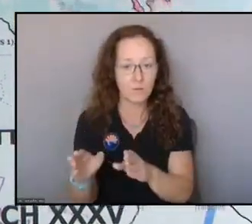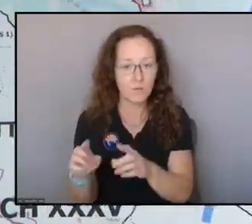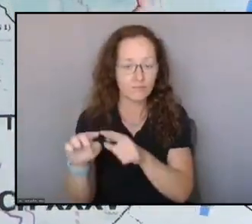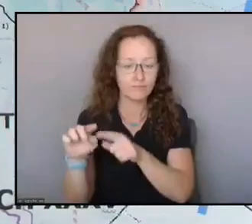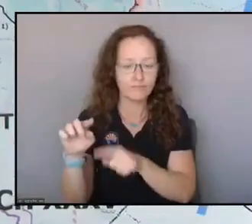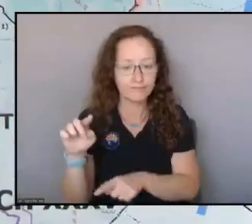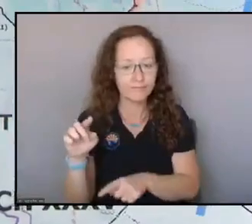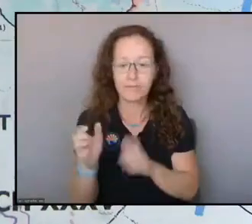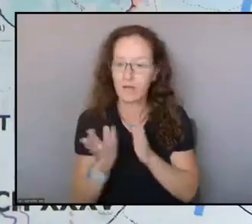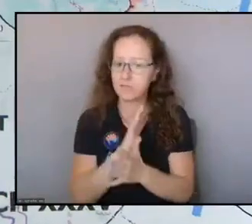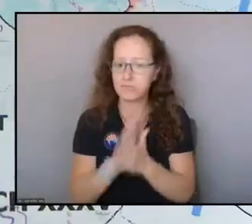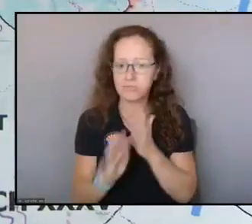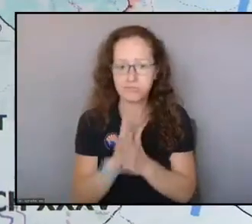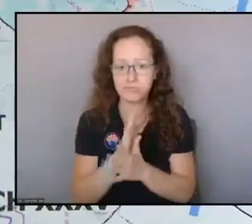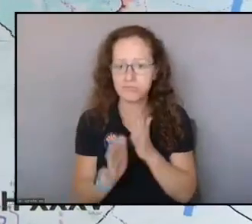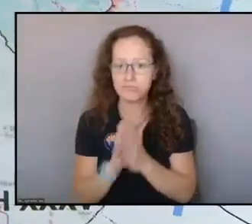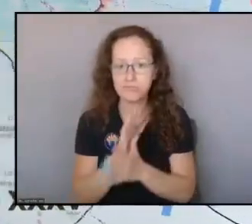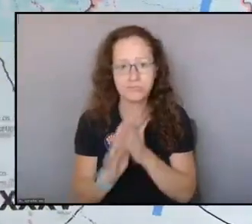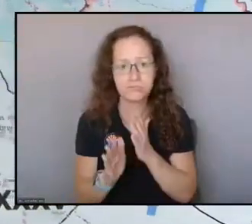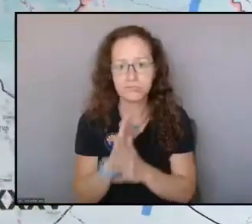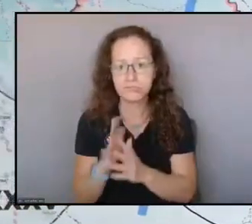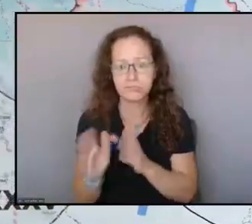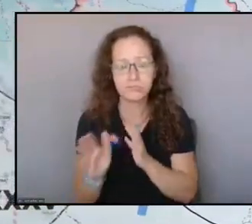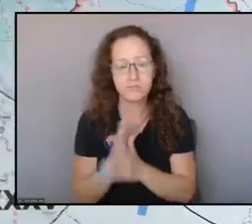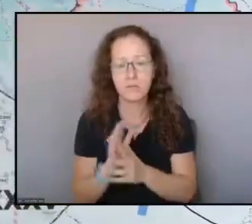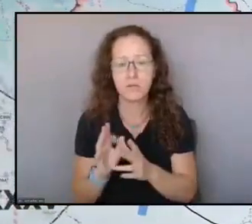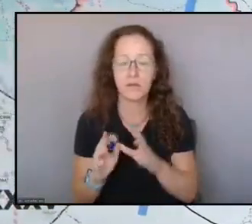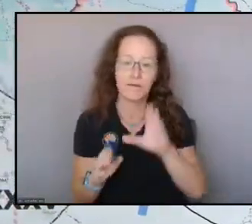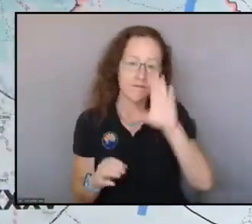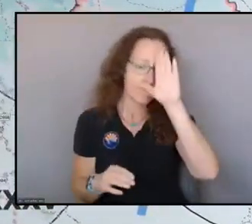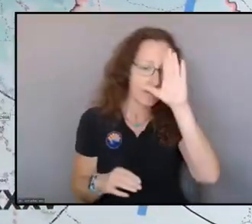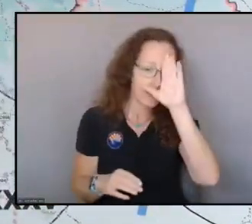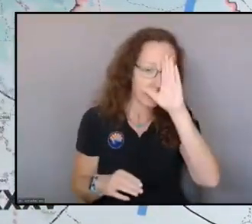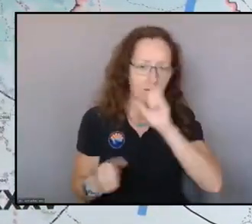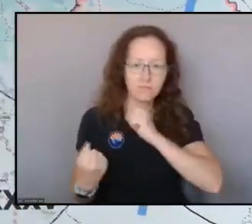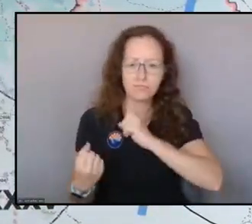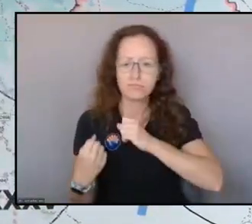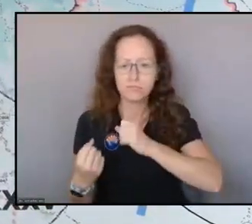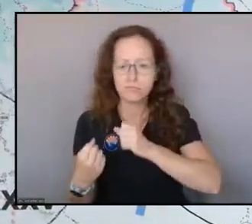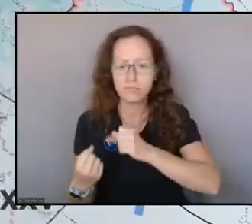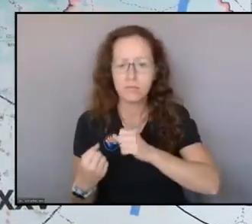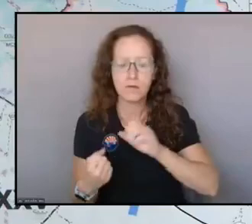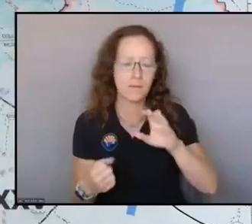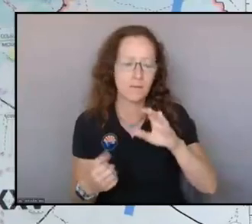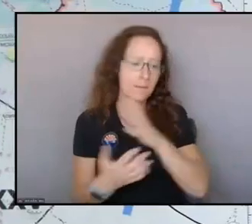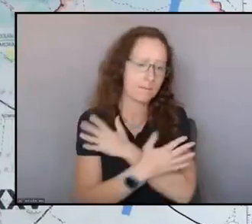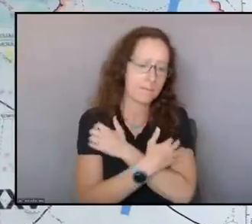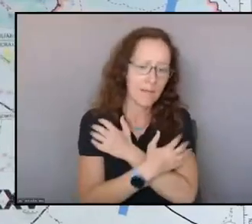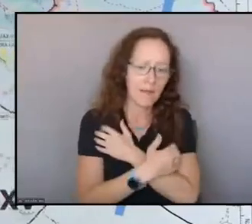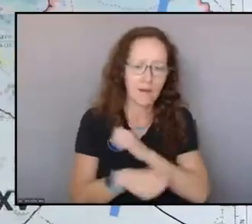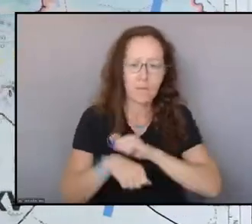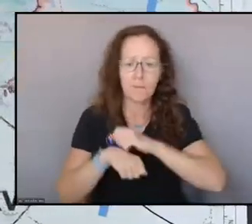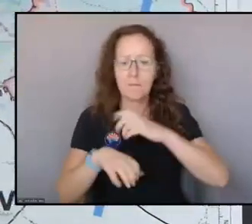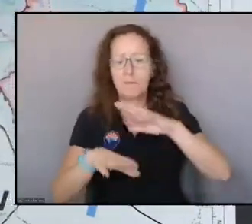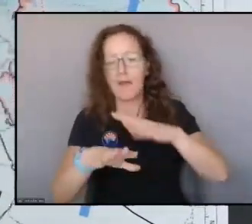OF TRAFFIC GOING UP THERE AS PEOPLE -- FIRE PERSONNEL ARE GOING UP TO BEAR MOUNTAIN AND RIPLEY POINT.